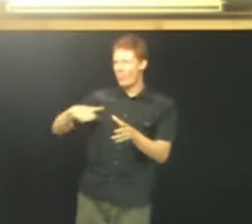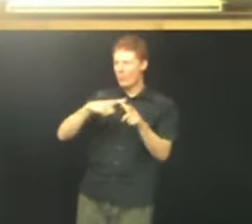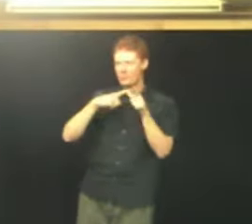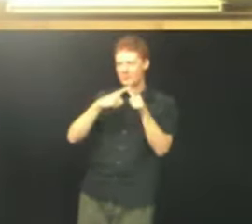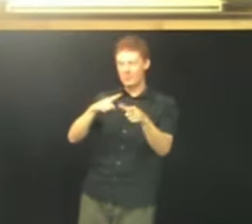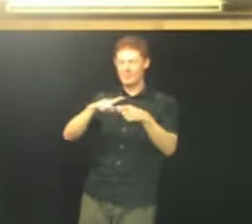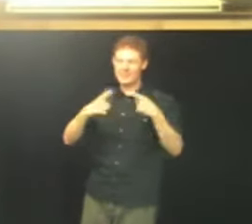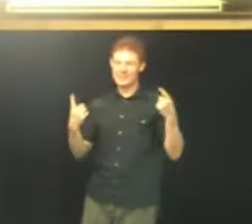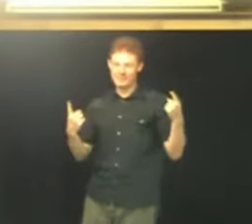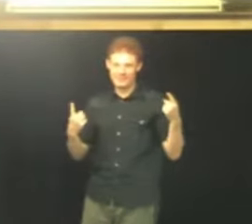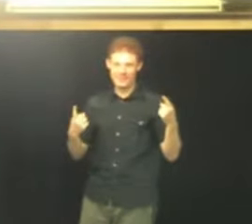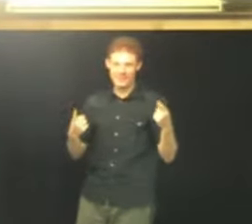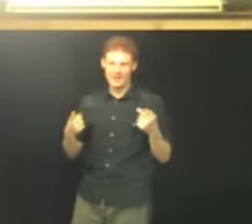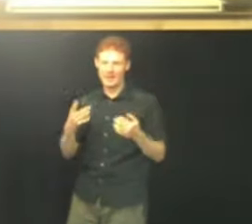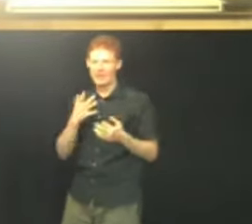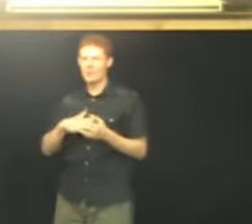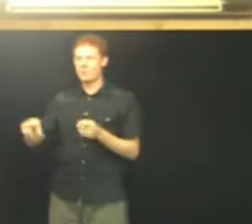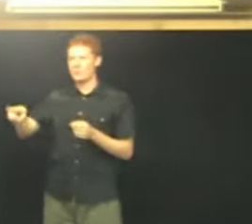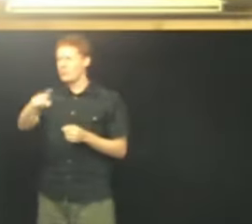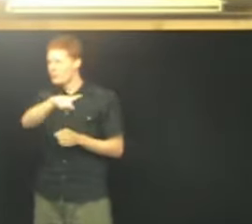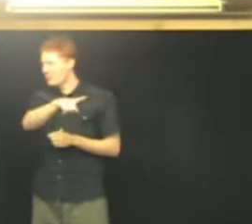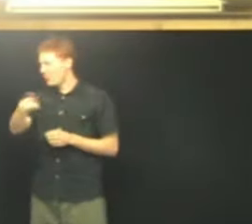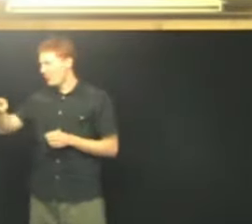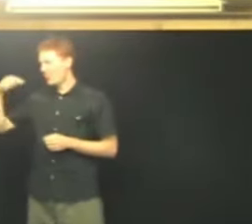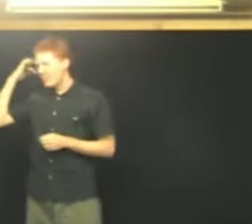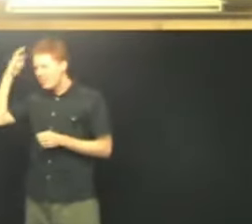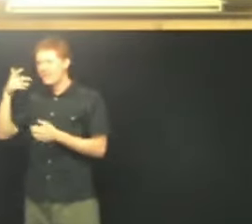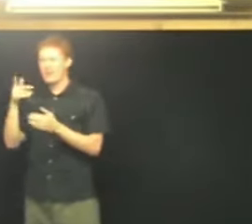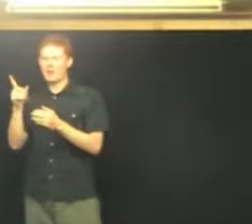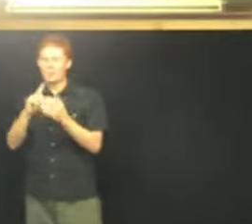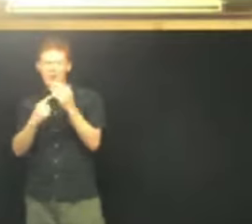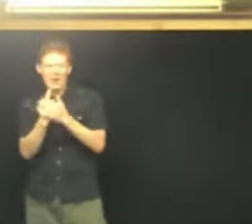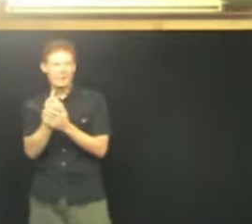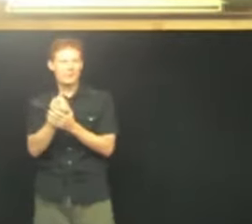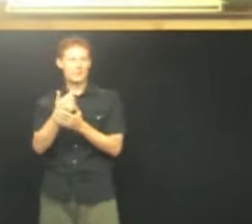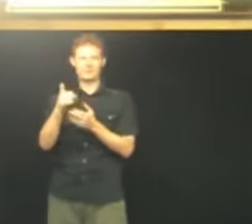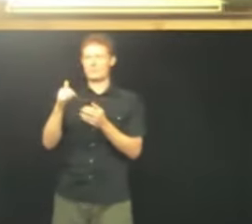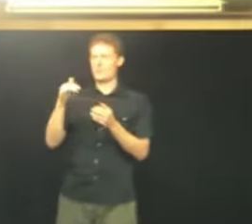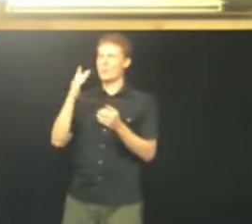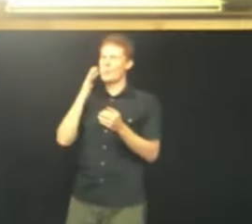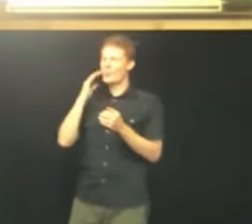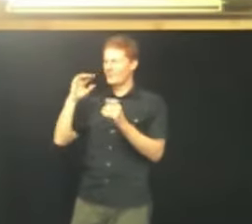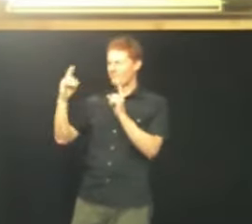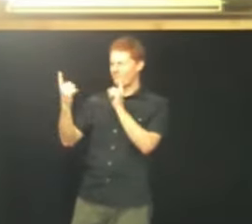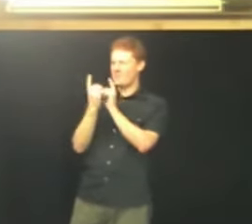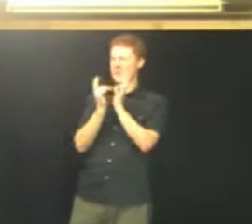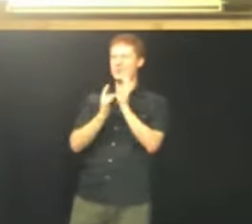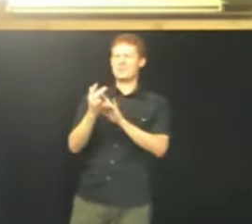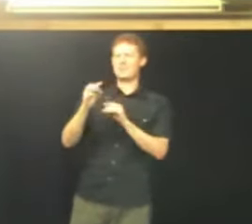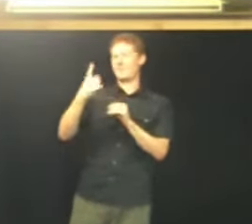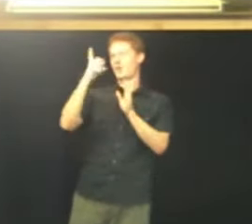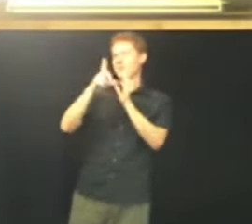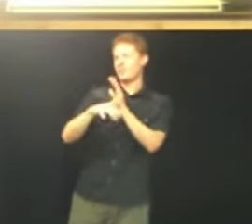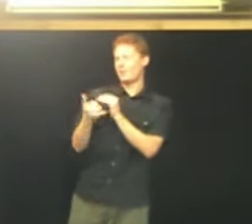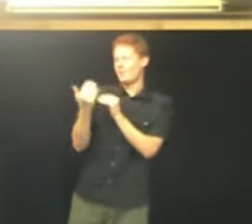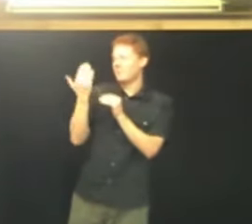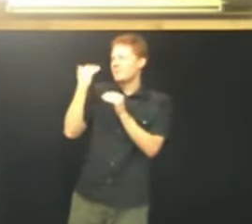They all responded to God in different ways When you first met Jesus I want you to think about what happened